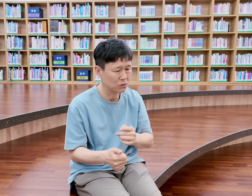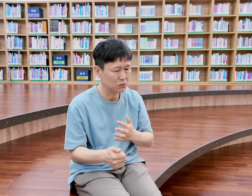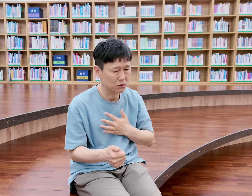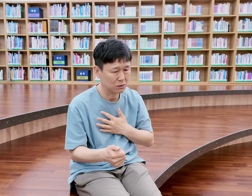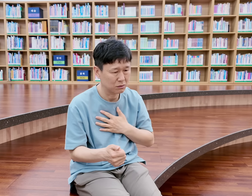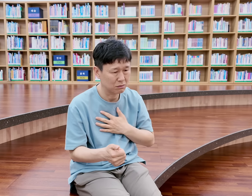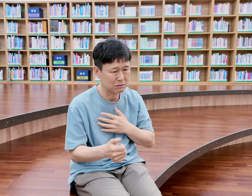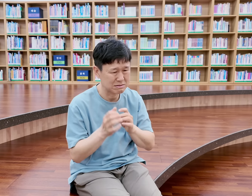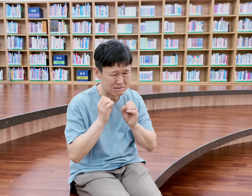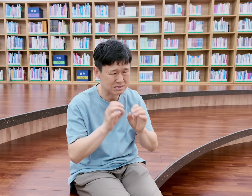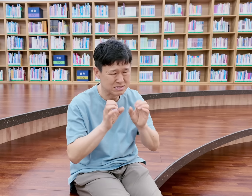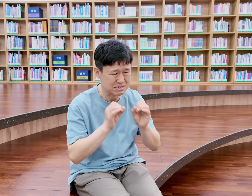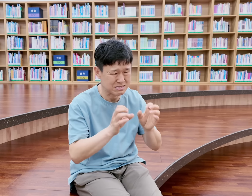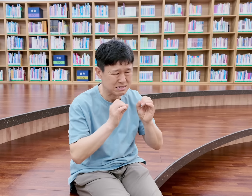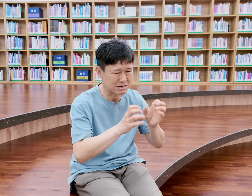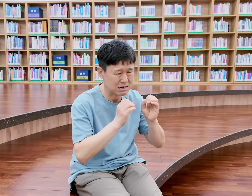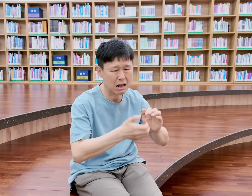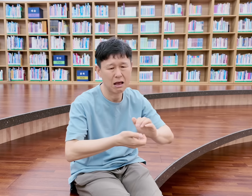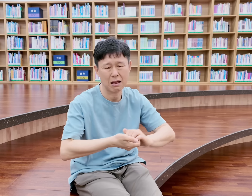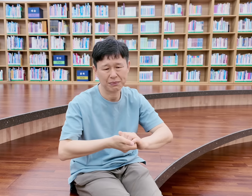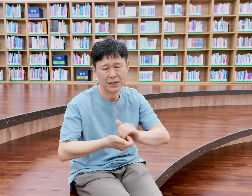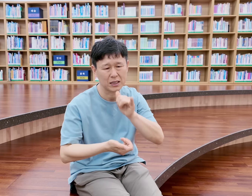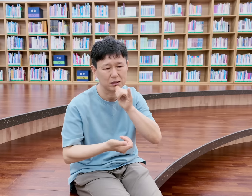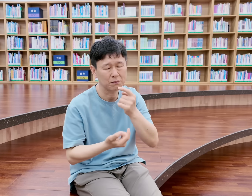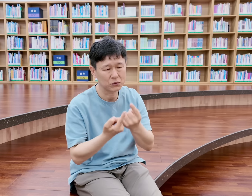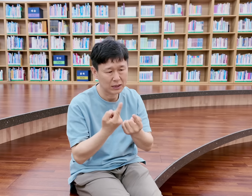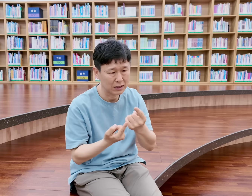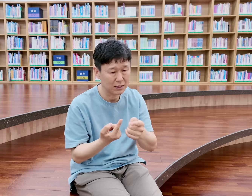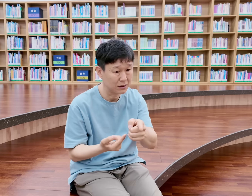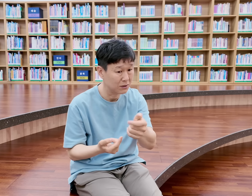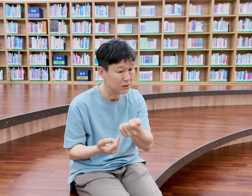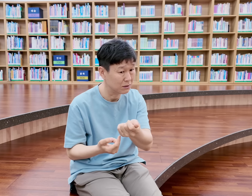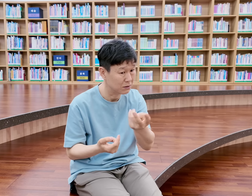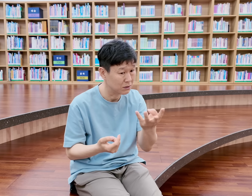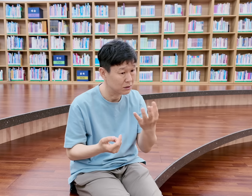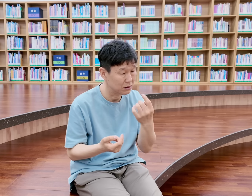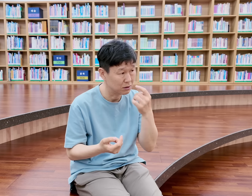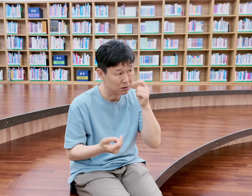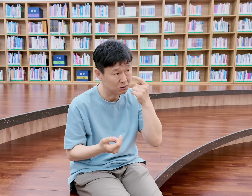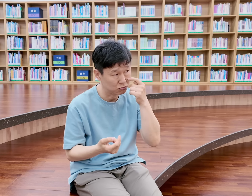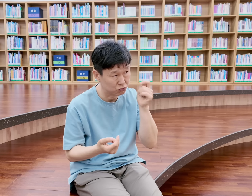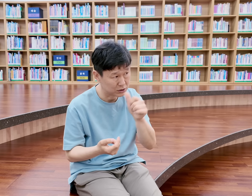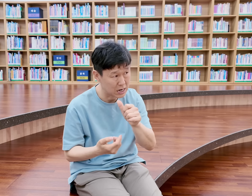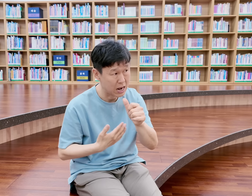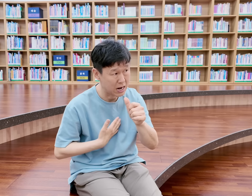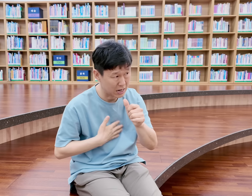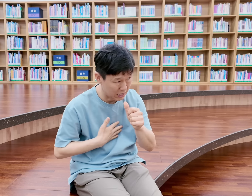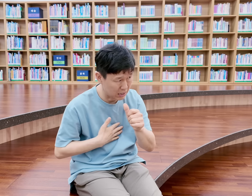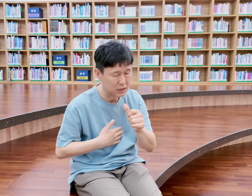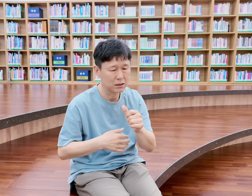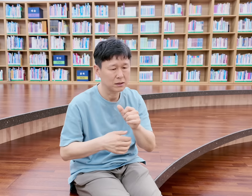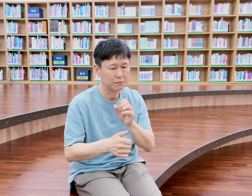There are limits to how I can promote things on my own. I hope you will attend for yourself and